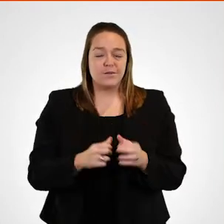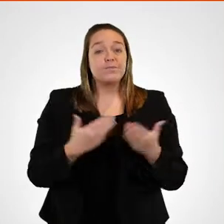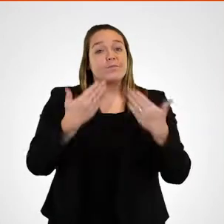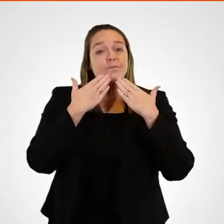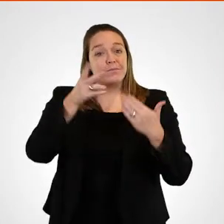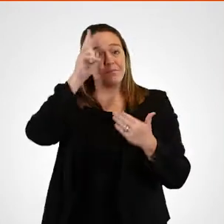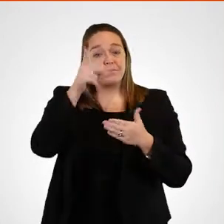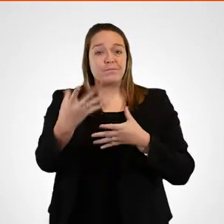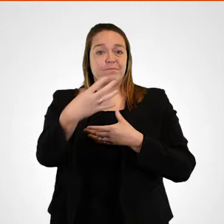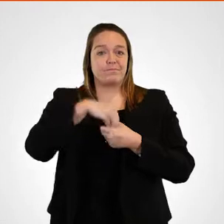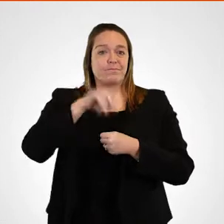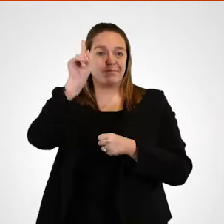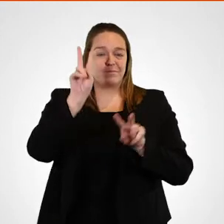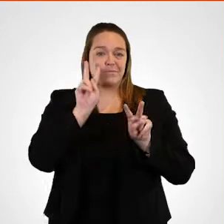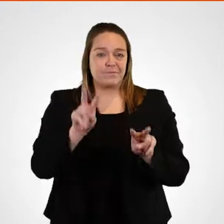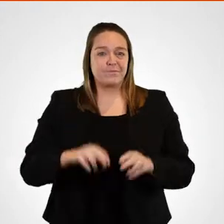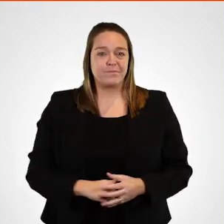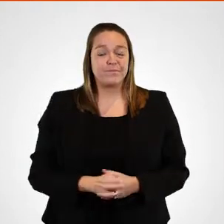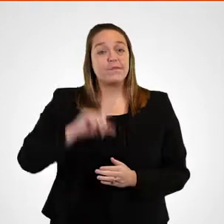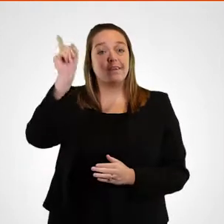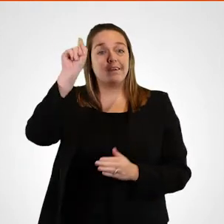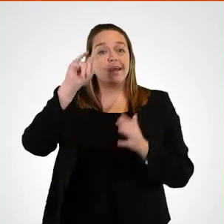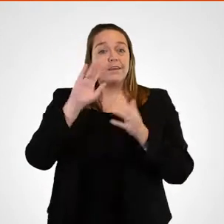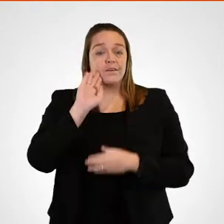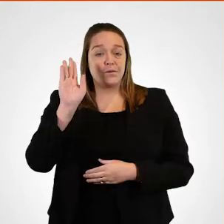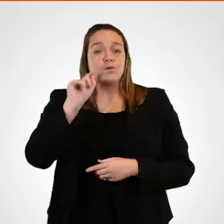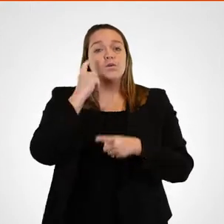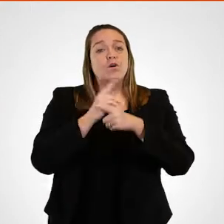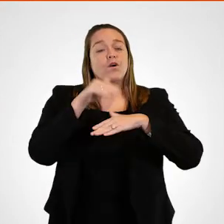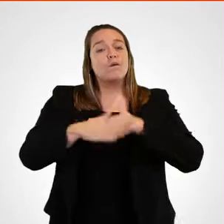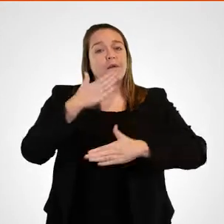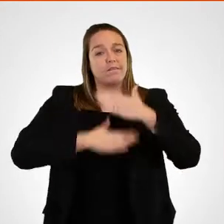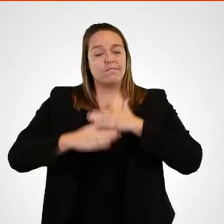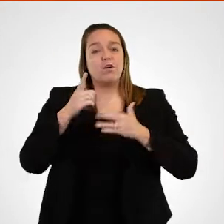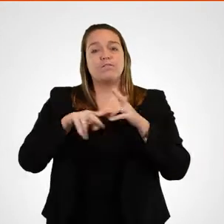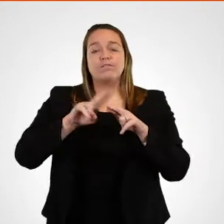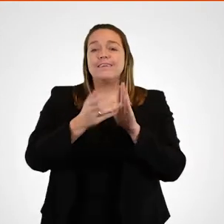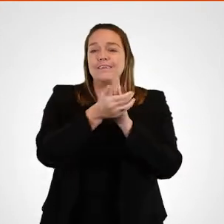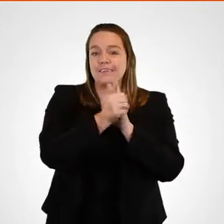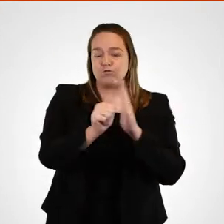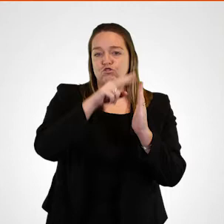And so thanks for joining me again. In this session, we're going to talk about behaviours of skilled readers